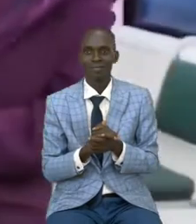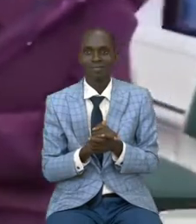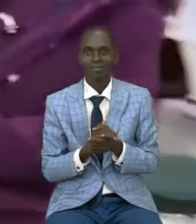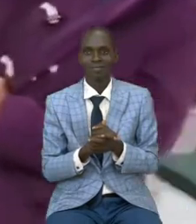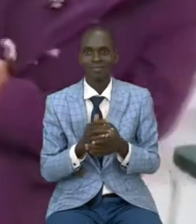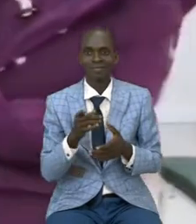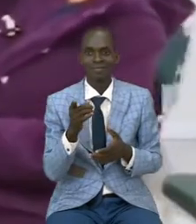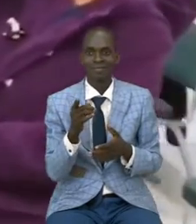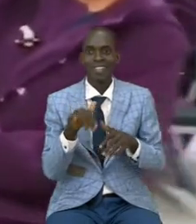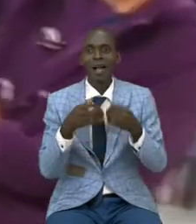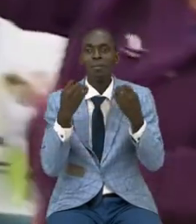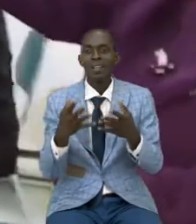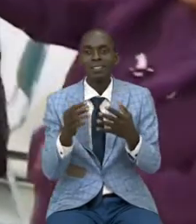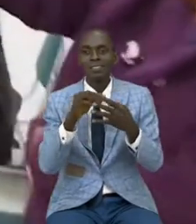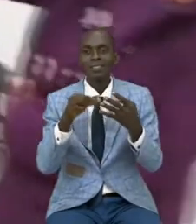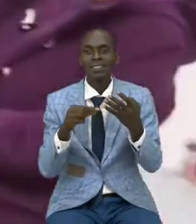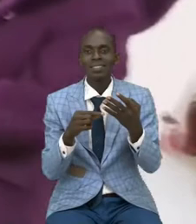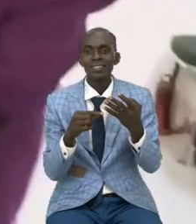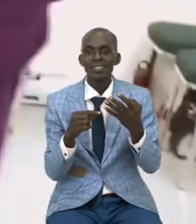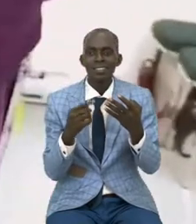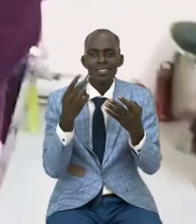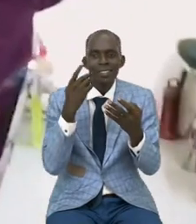how many fingers